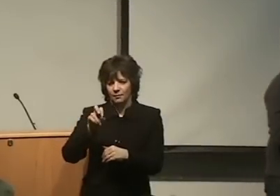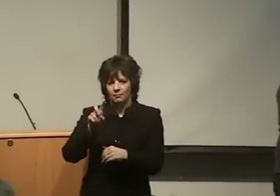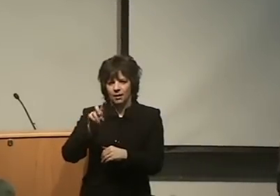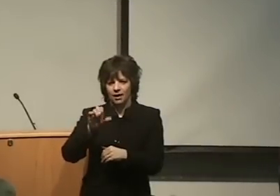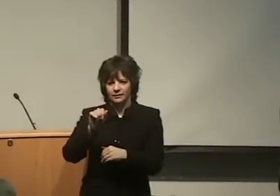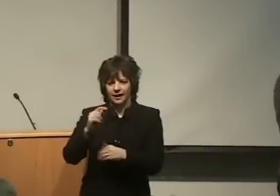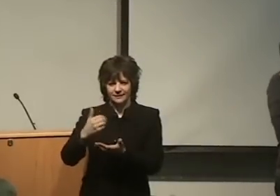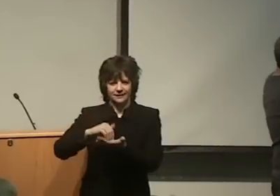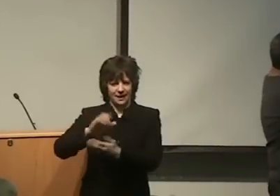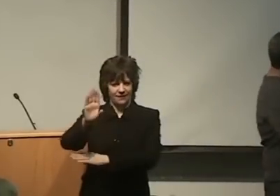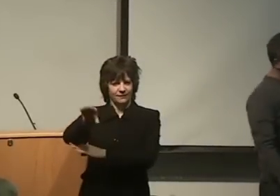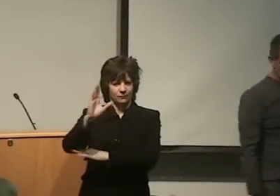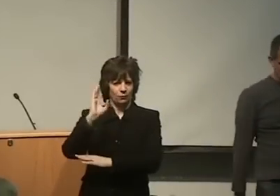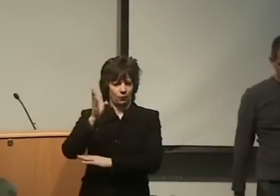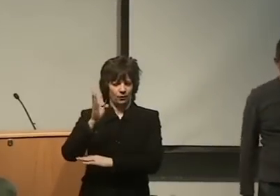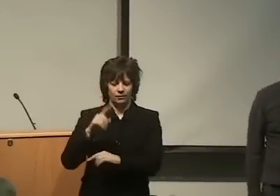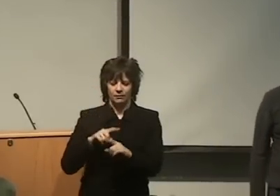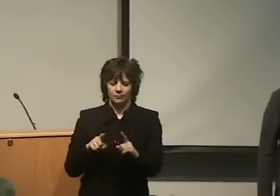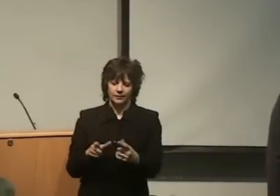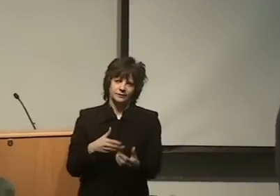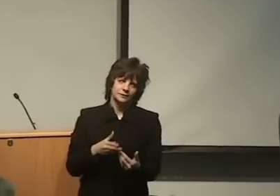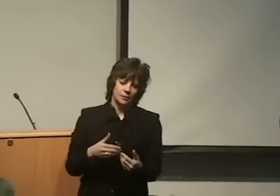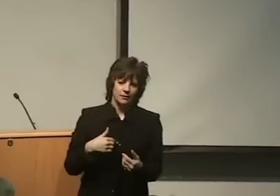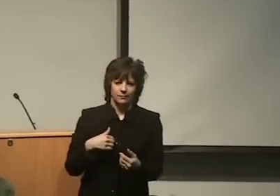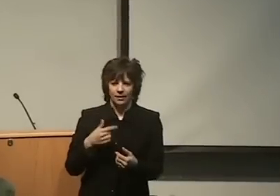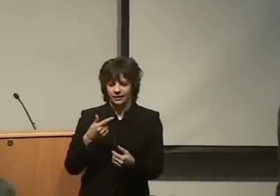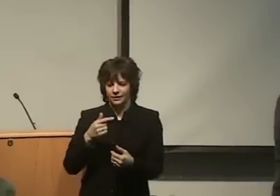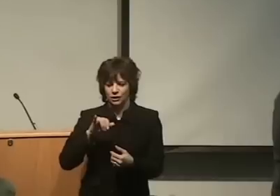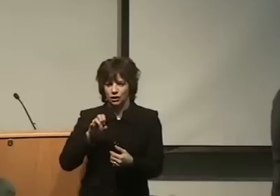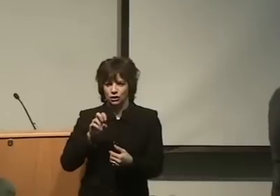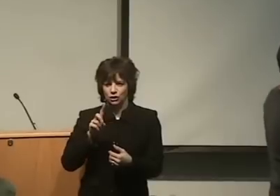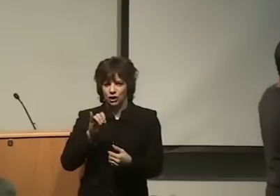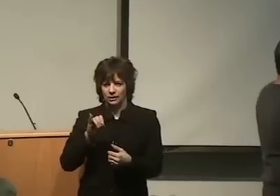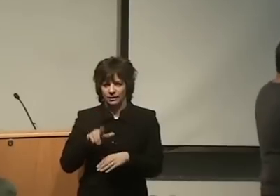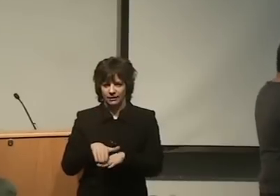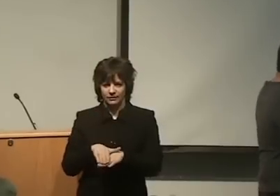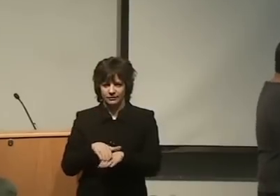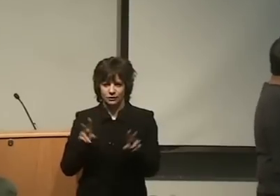but despite my Jedi mind meld slogan at the bottom,